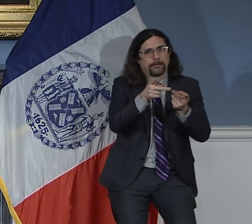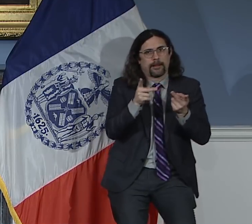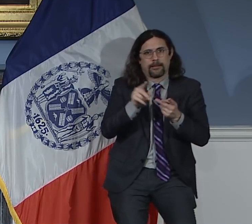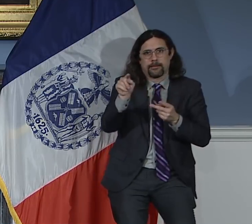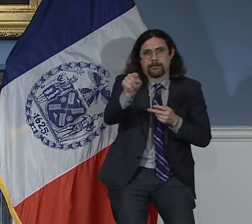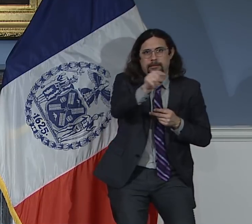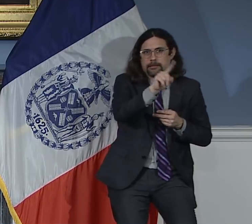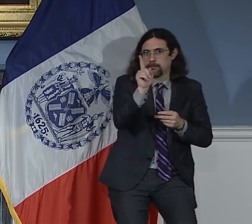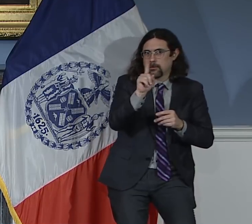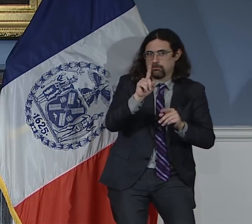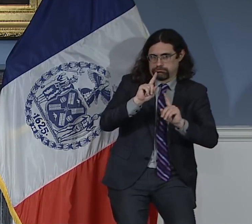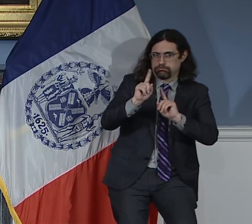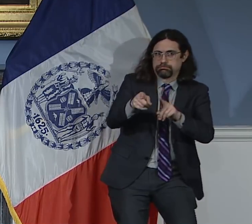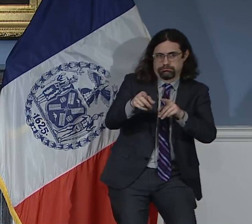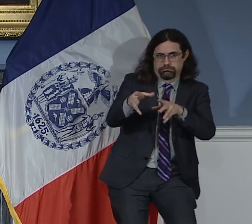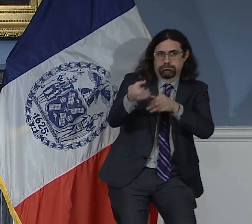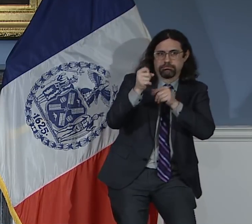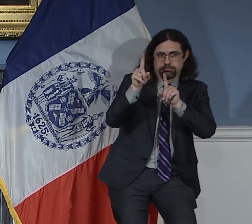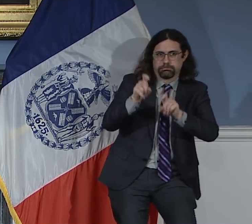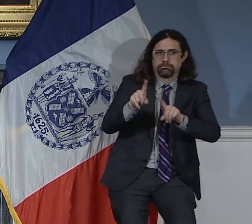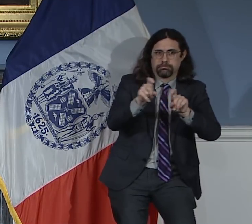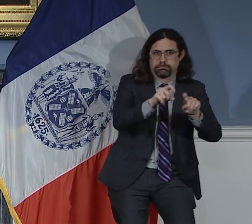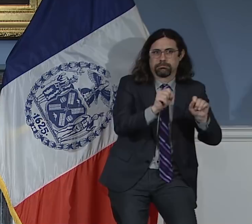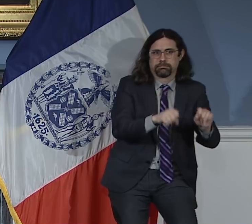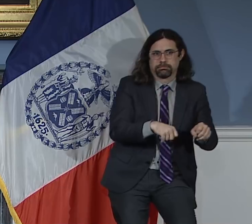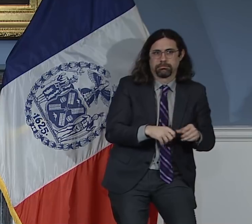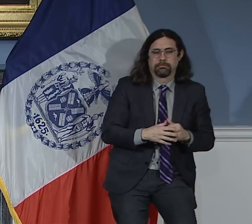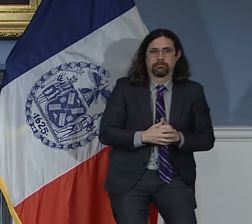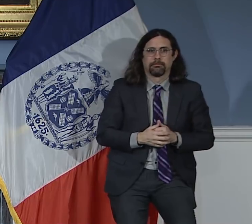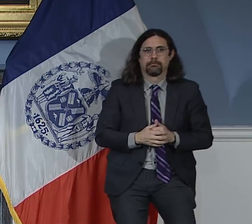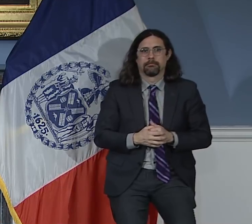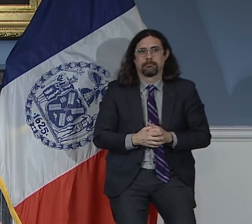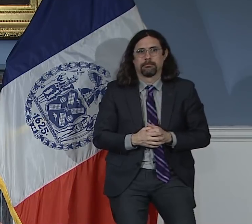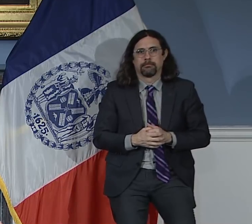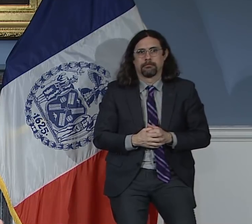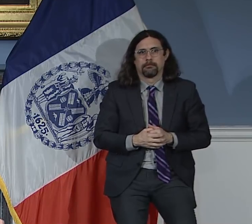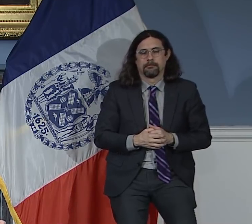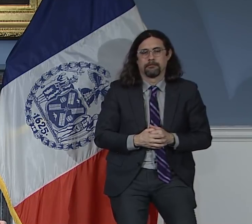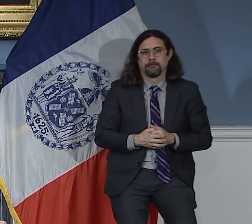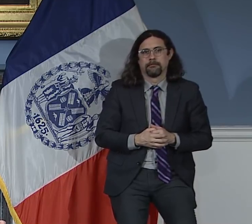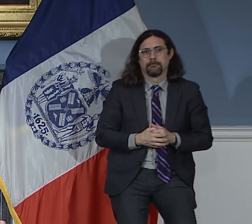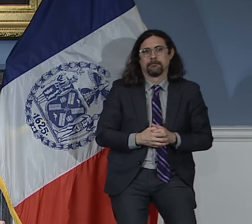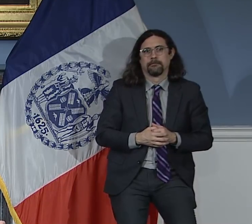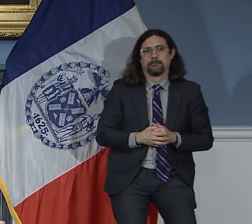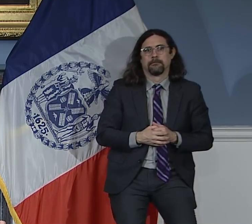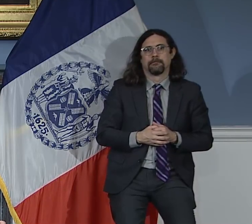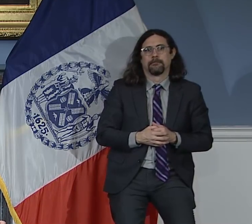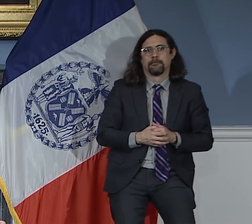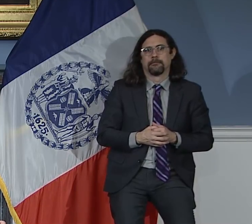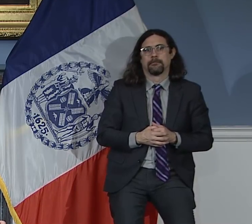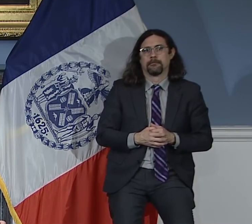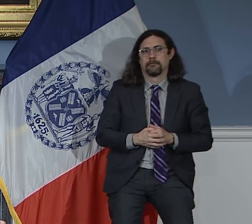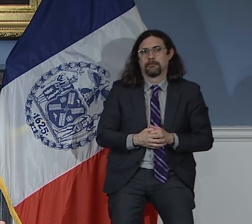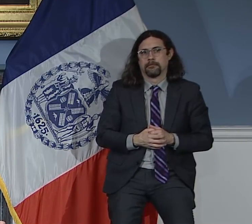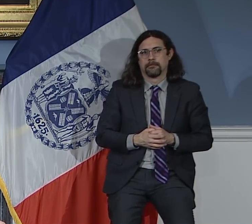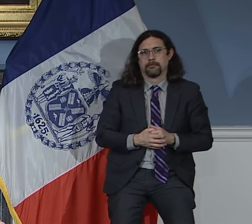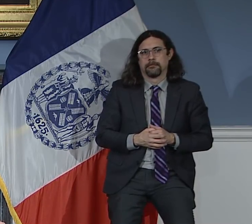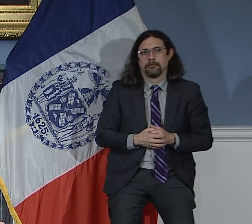SITES AT HOSPITAL